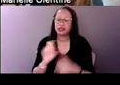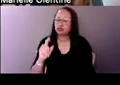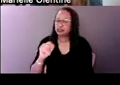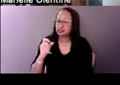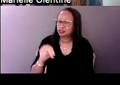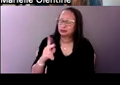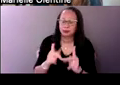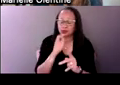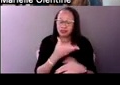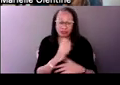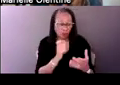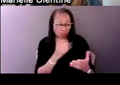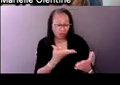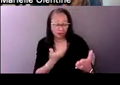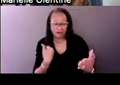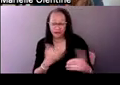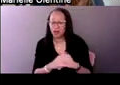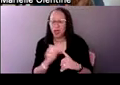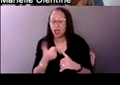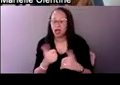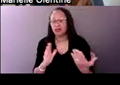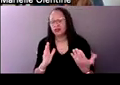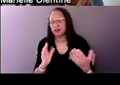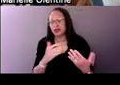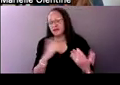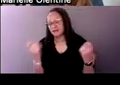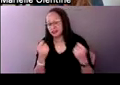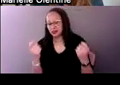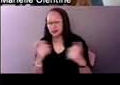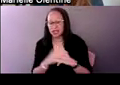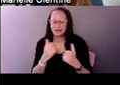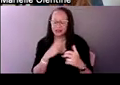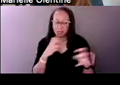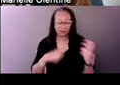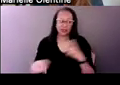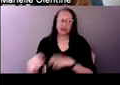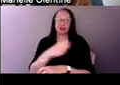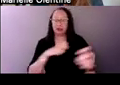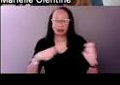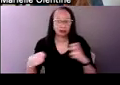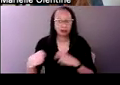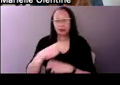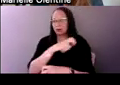at the festivals that you all played, it included a lot of Arab film festivals, for example. You wanted to bring the film to the community that it was from.